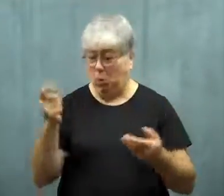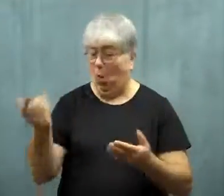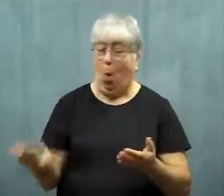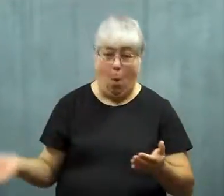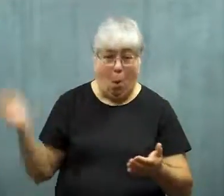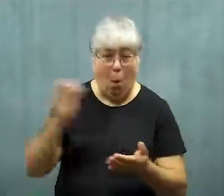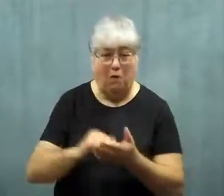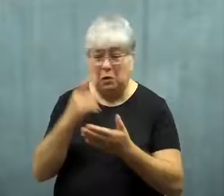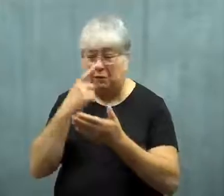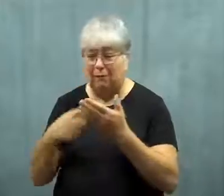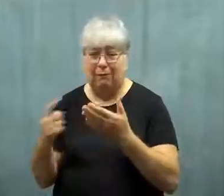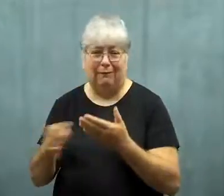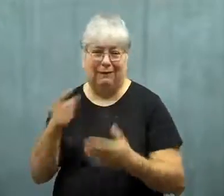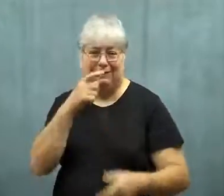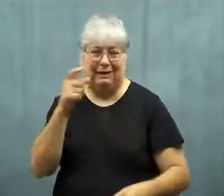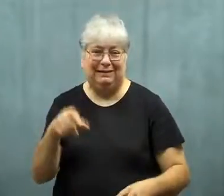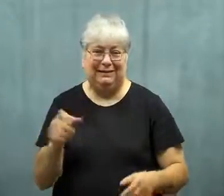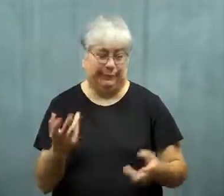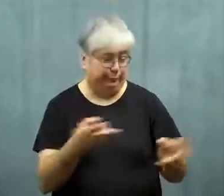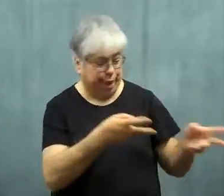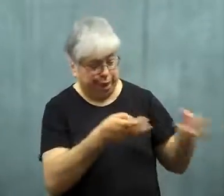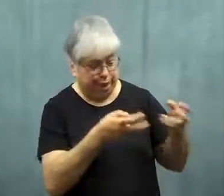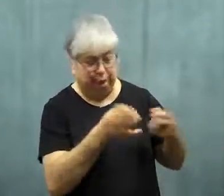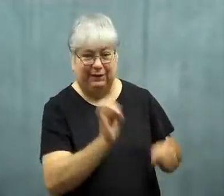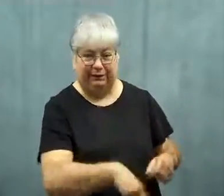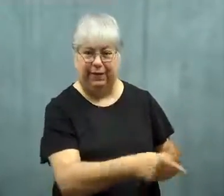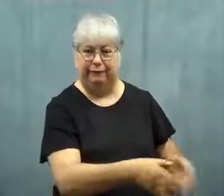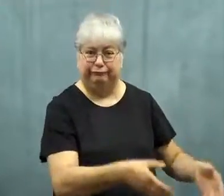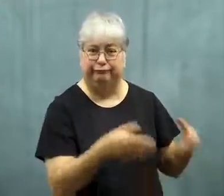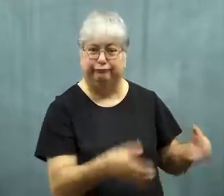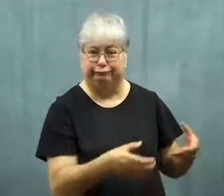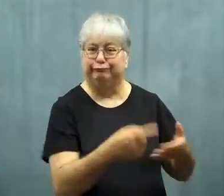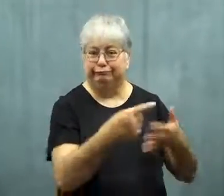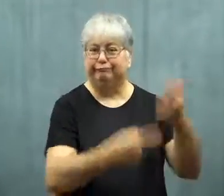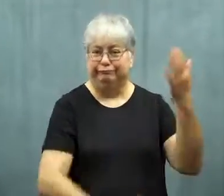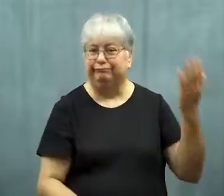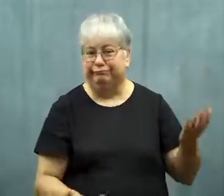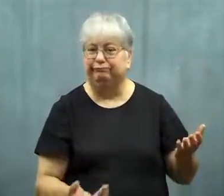It was not necessary to repeat the investigation, and the report was used instead.